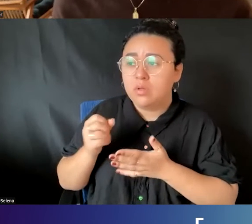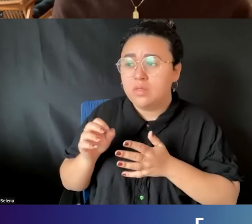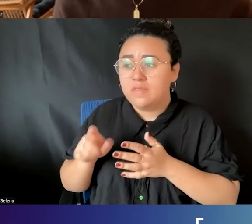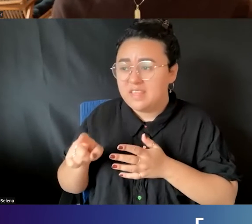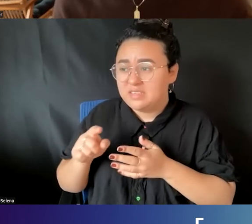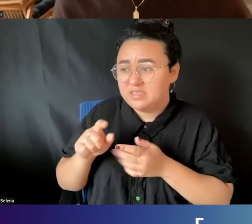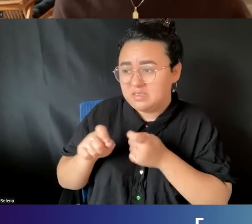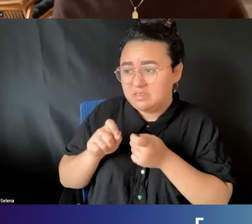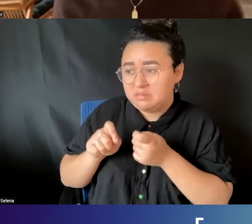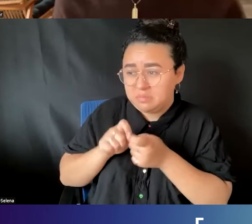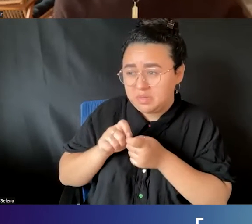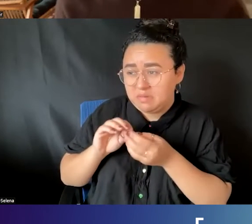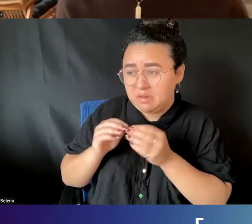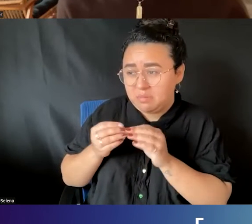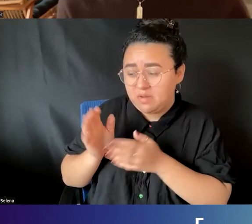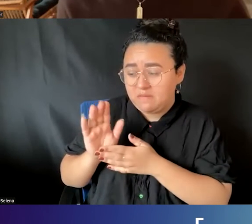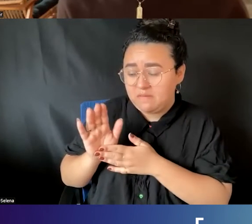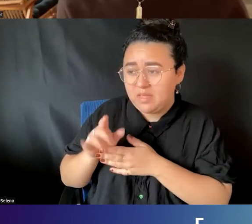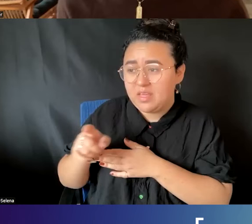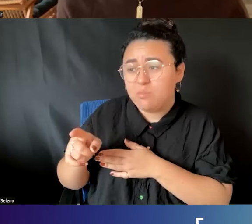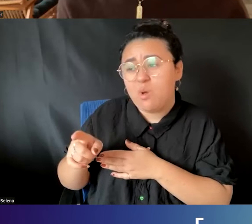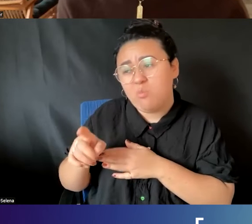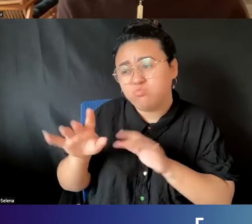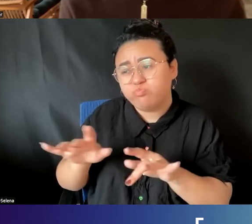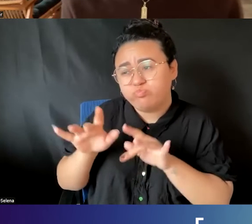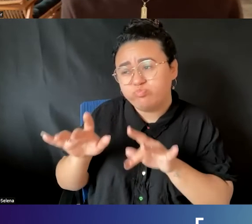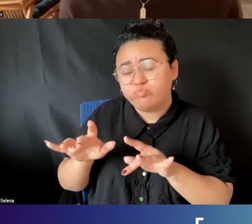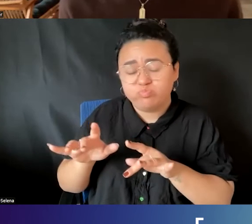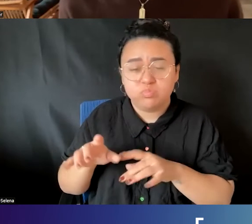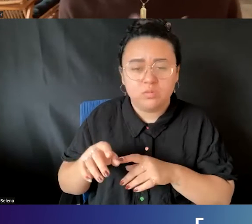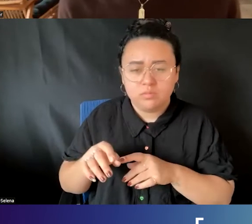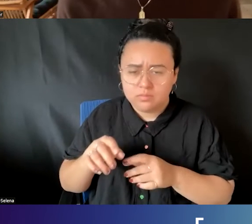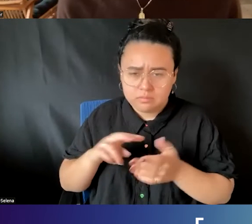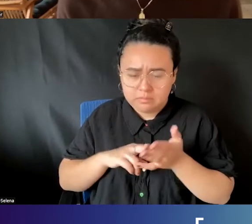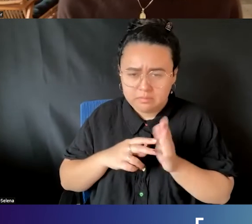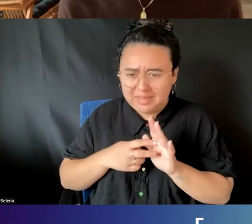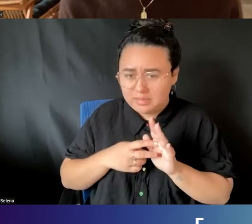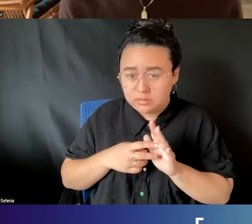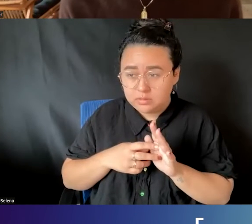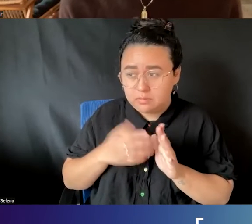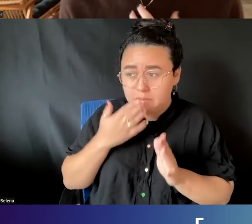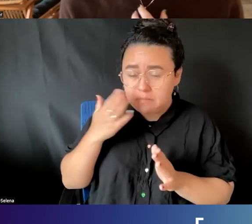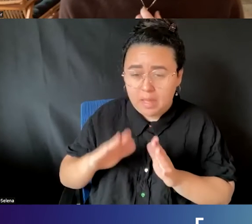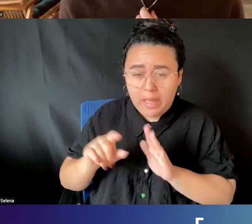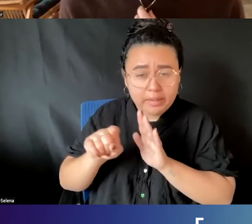you know, internal productions or whatever, because that doesn't negate our own ability to, to, to make these products